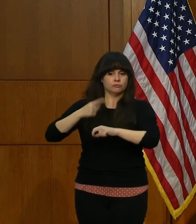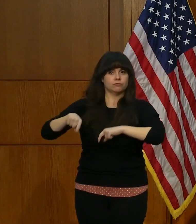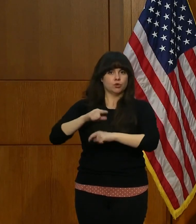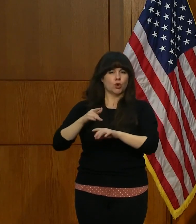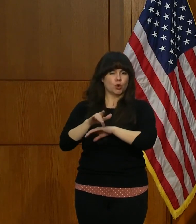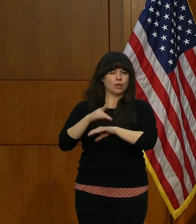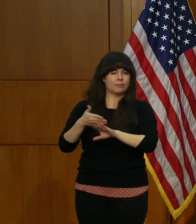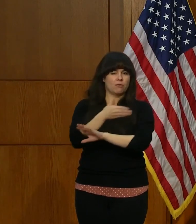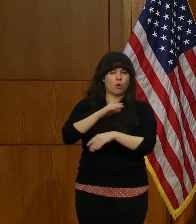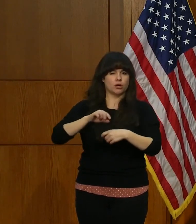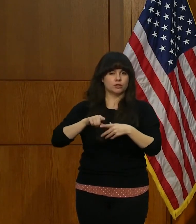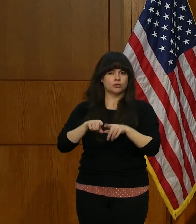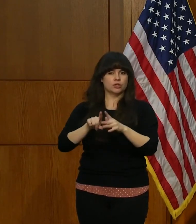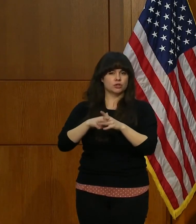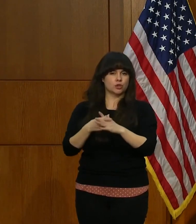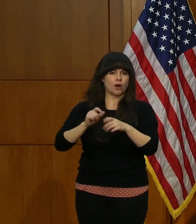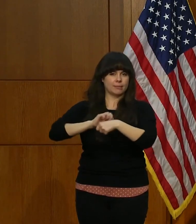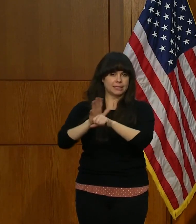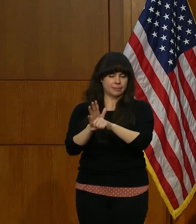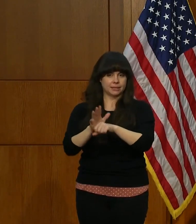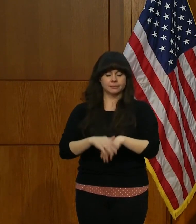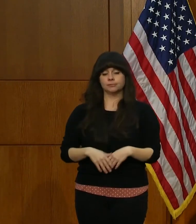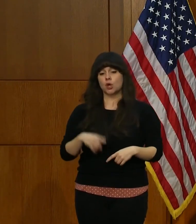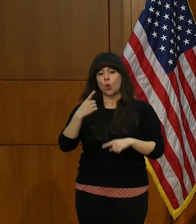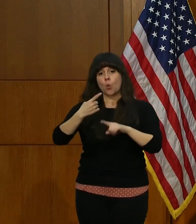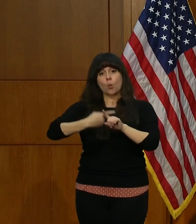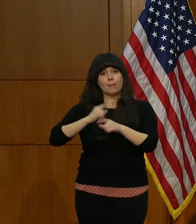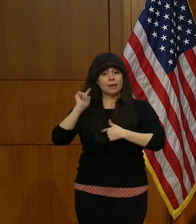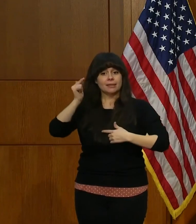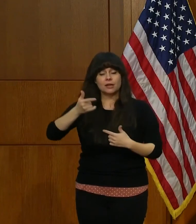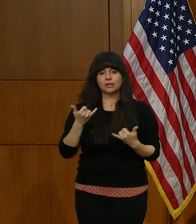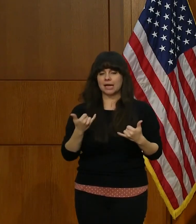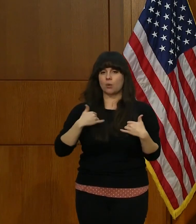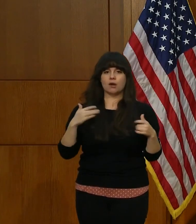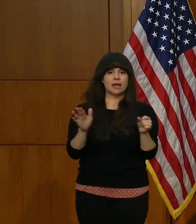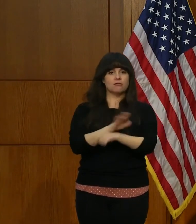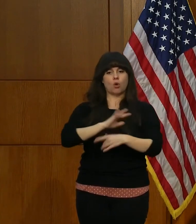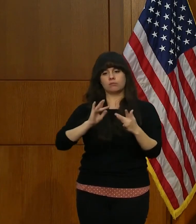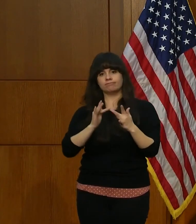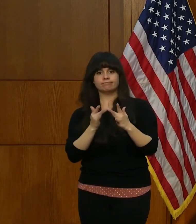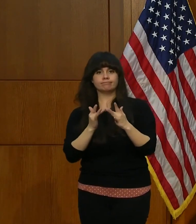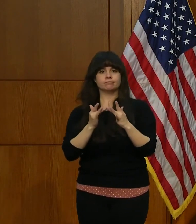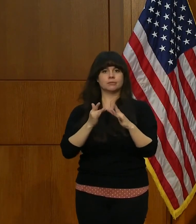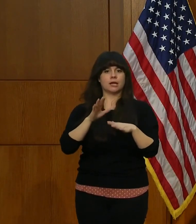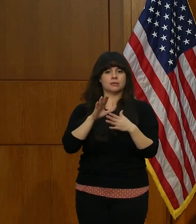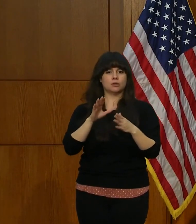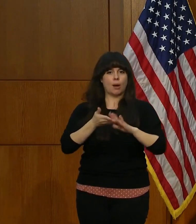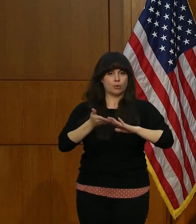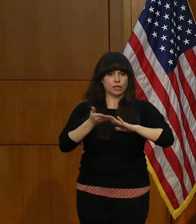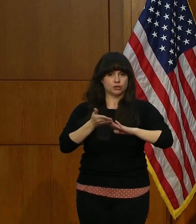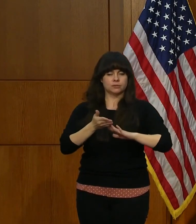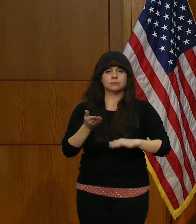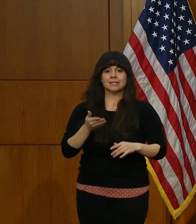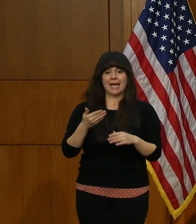THAT WE HAD CONVERTED EARLY IN THE PANDEMIC. FAST FORWARD JUST A MONTH, AND WE HAVE SINCE